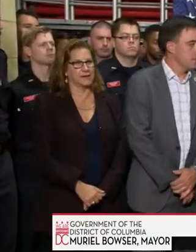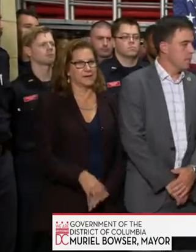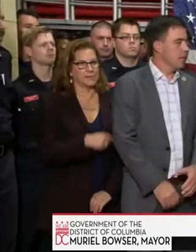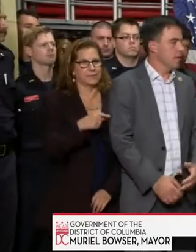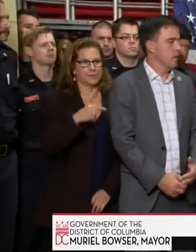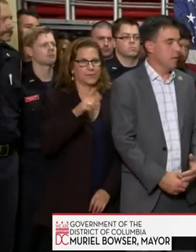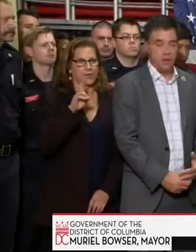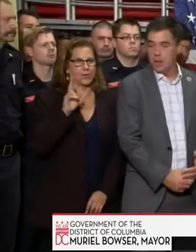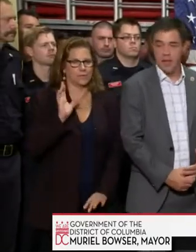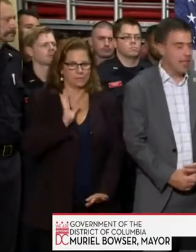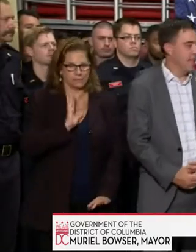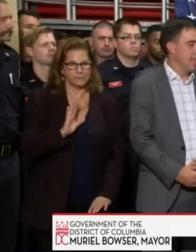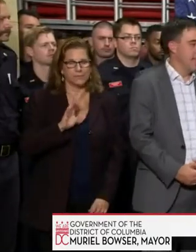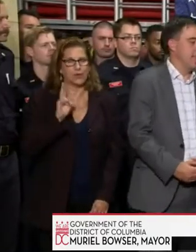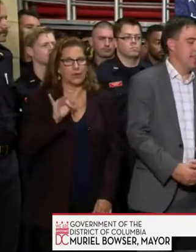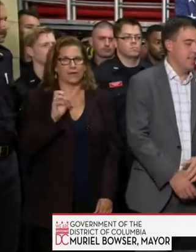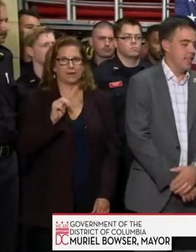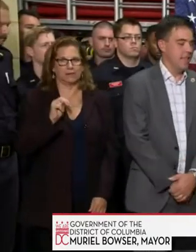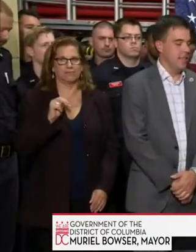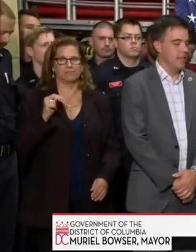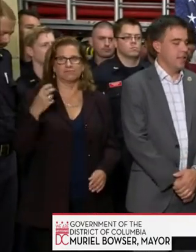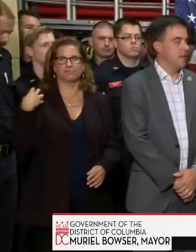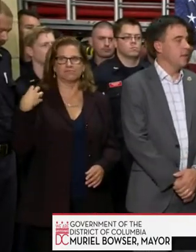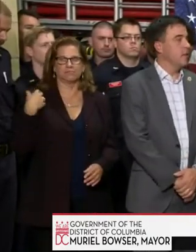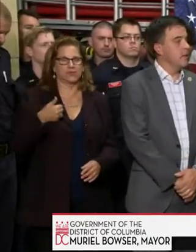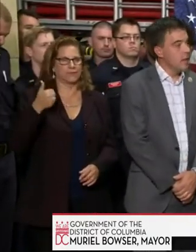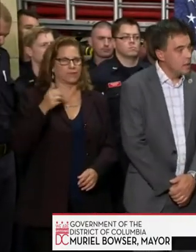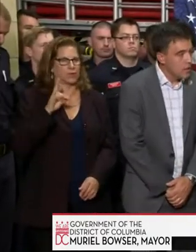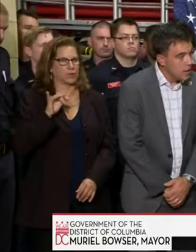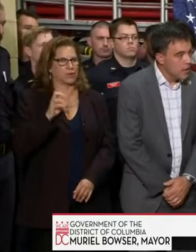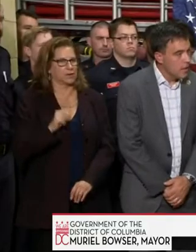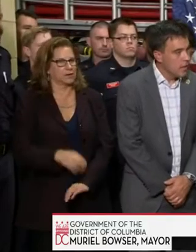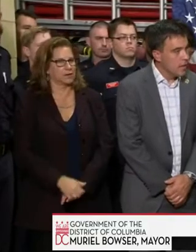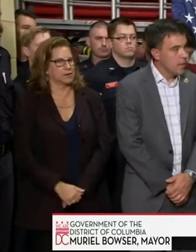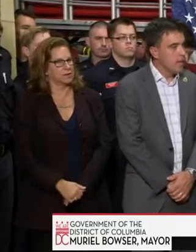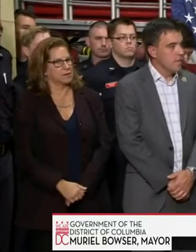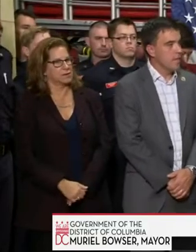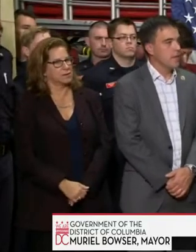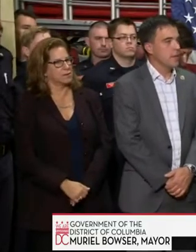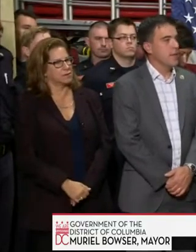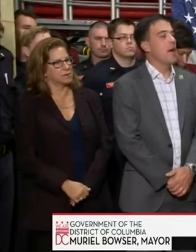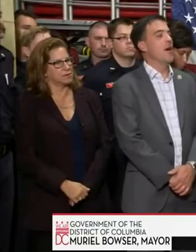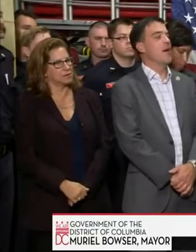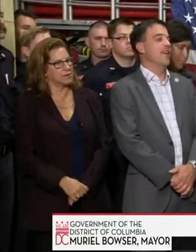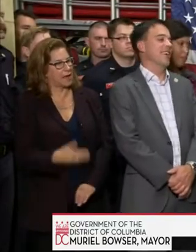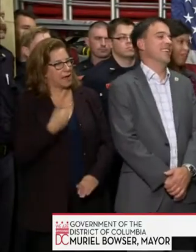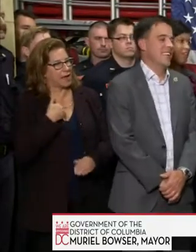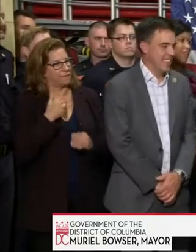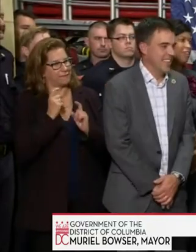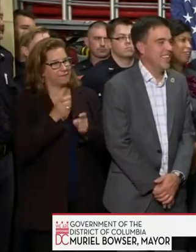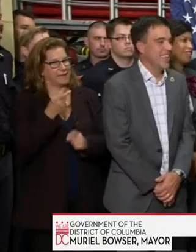THE RESOLUTION BUT THROUGH YOU WE ALSO HAVE A LITTLE SWEET GIFT